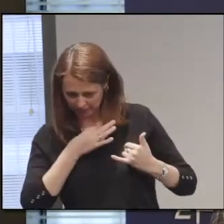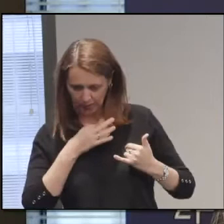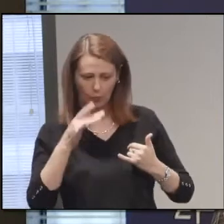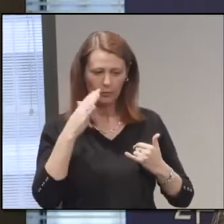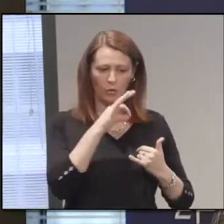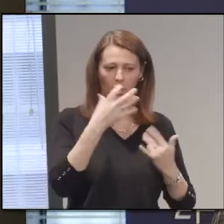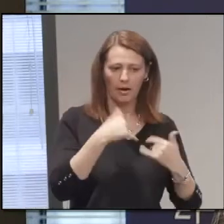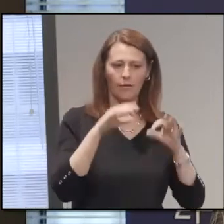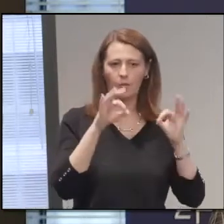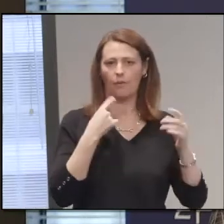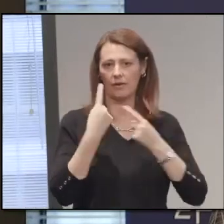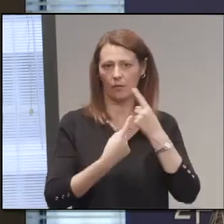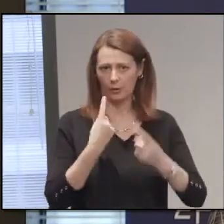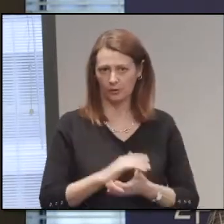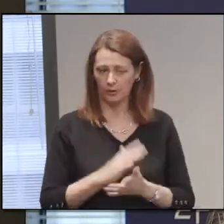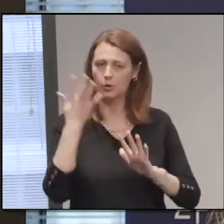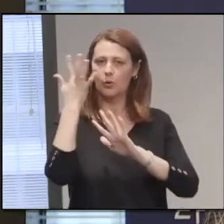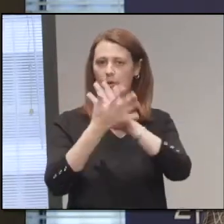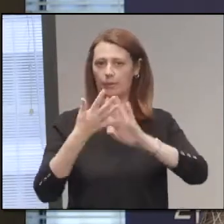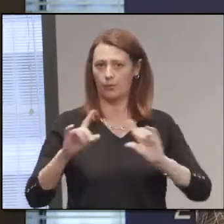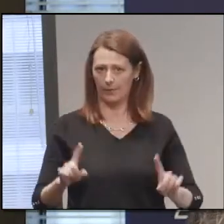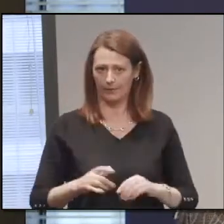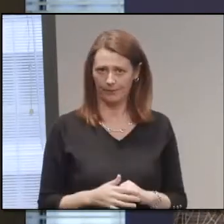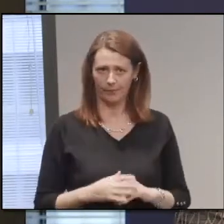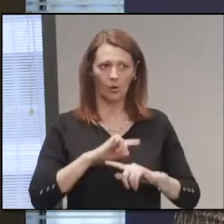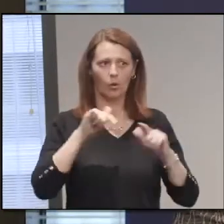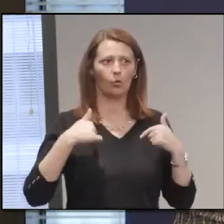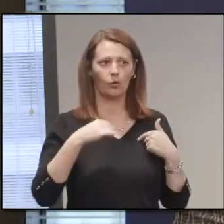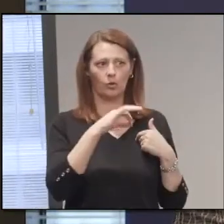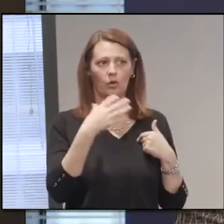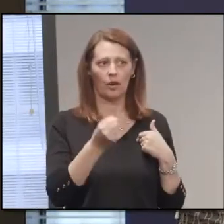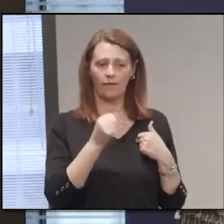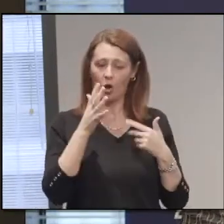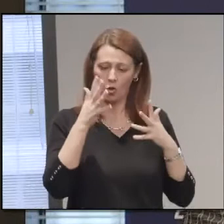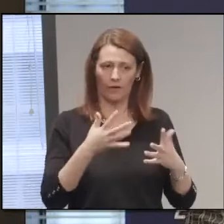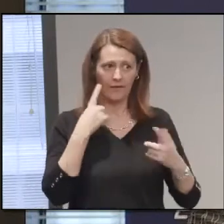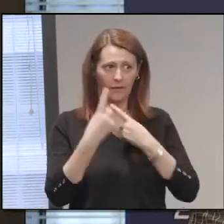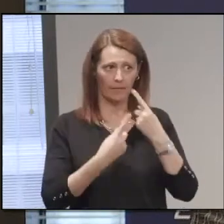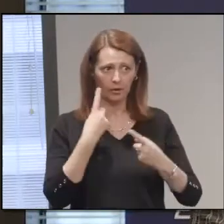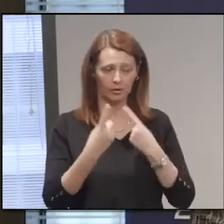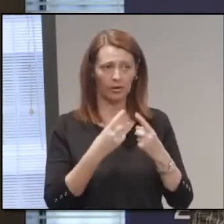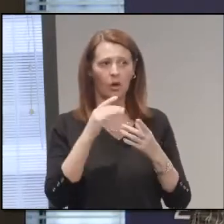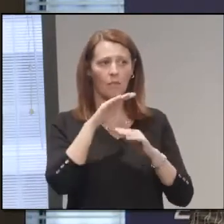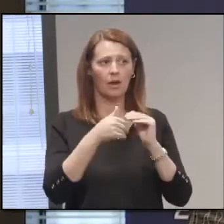information. So what that means is we don't have a lot of information about some contaminants